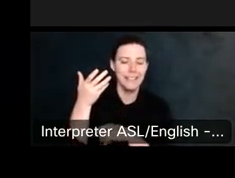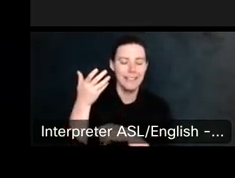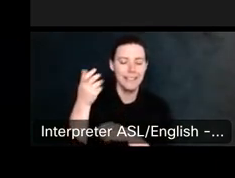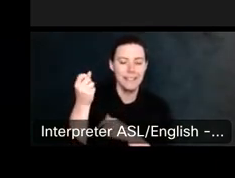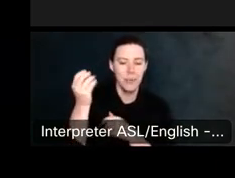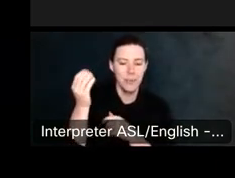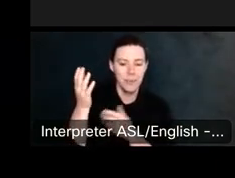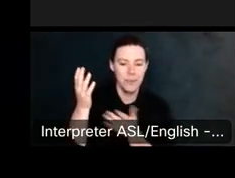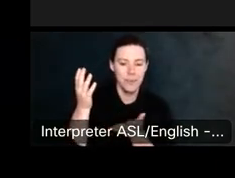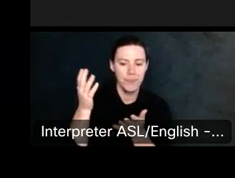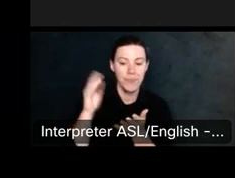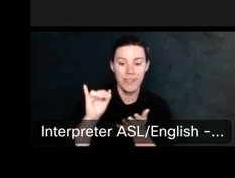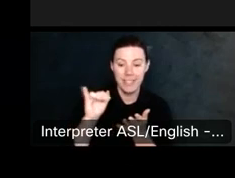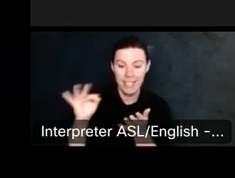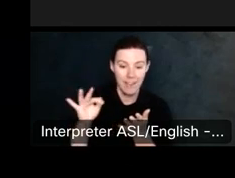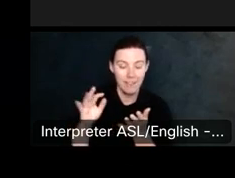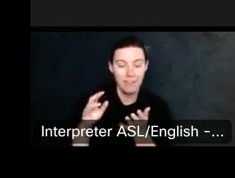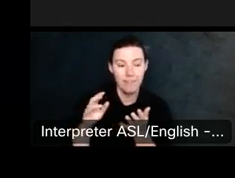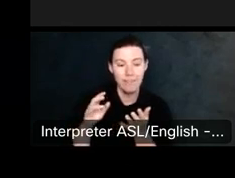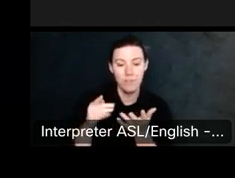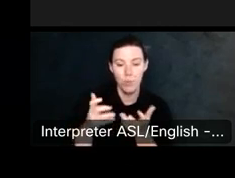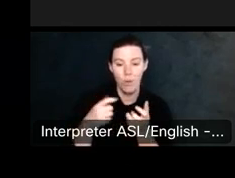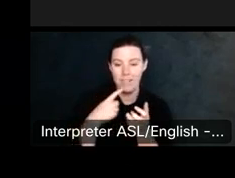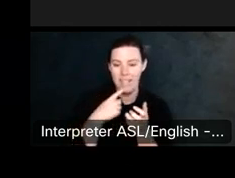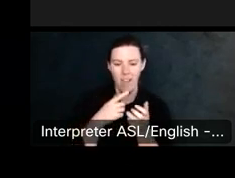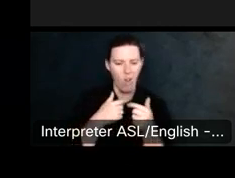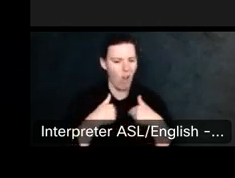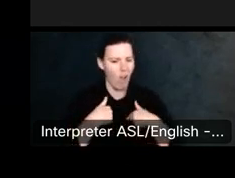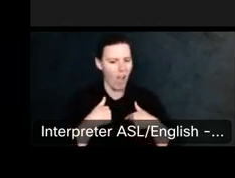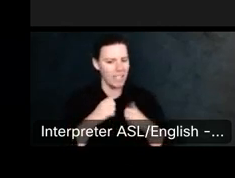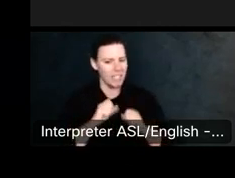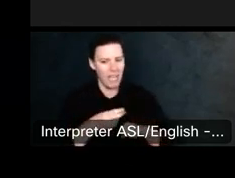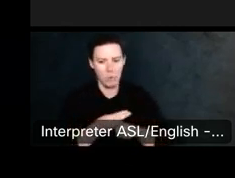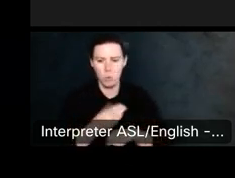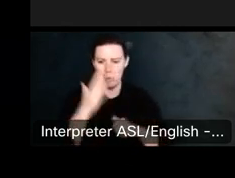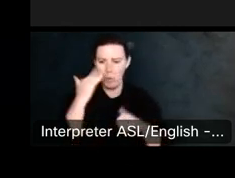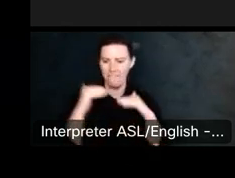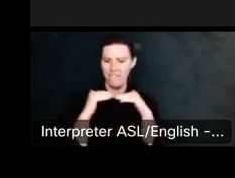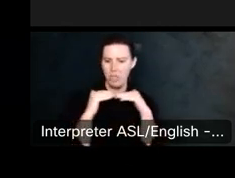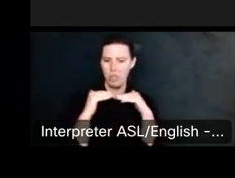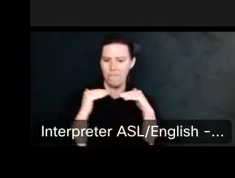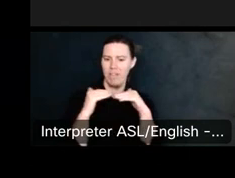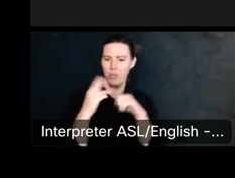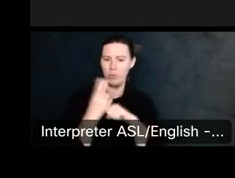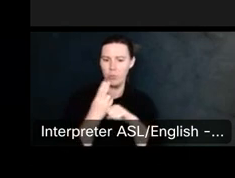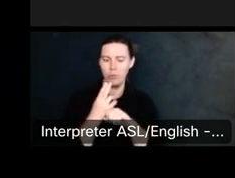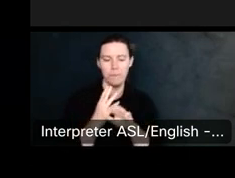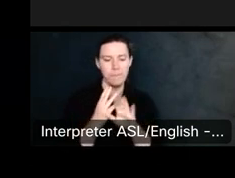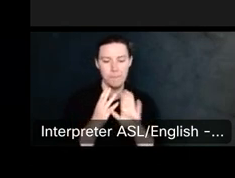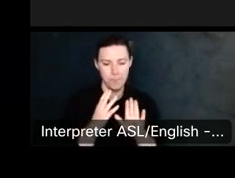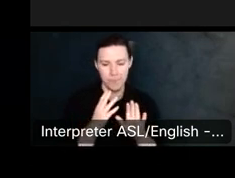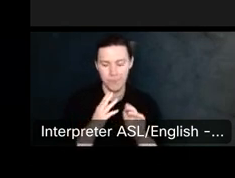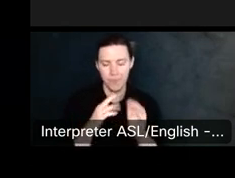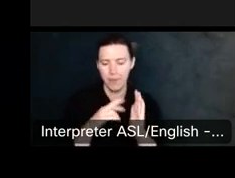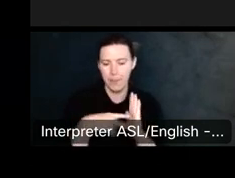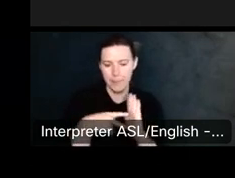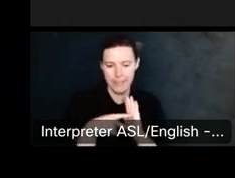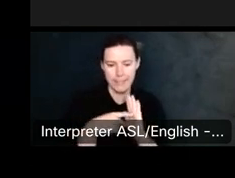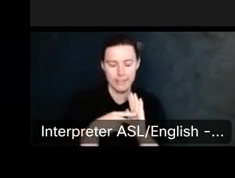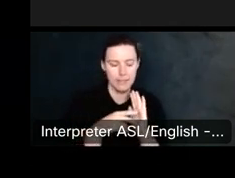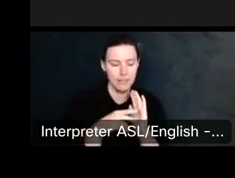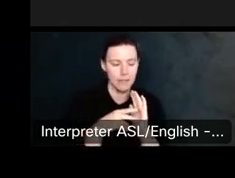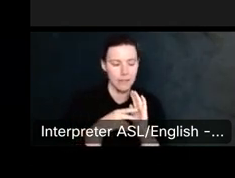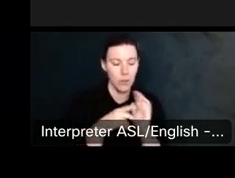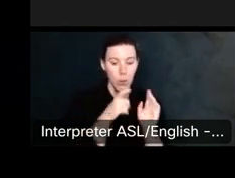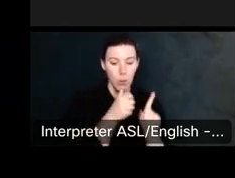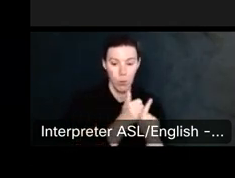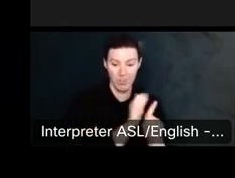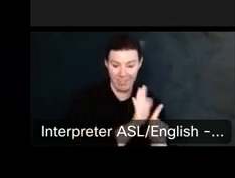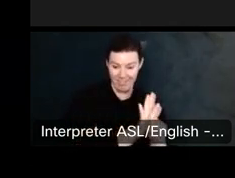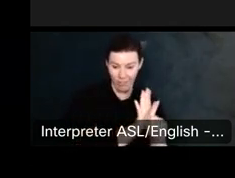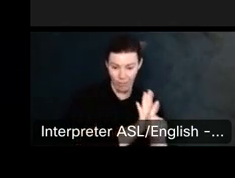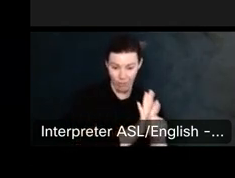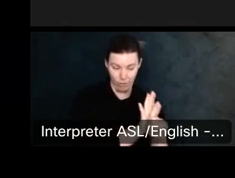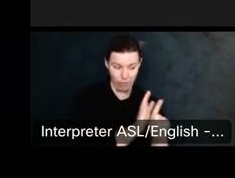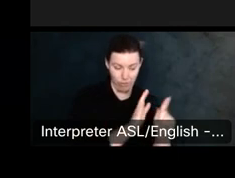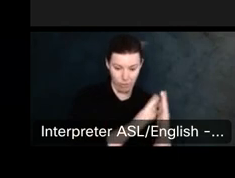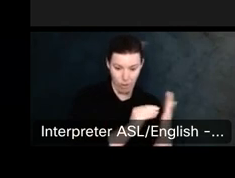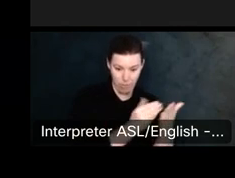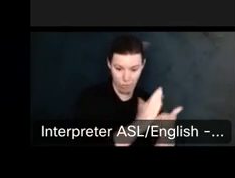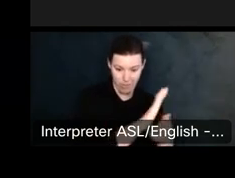If you were going to try to claim various is, uh, you know, it typically requires the, the copyright owner to make a claim potentially bring a lawsuit.